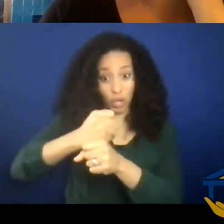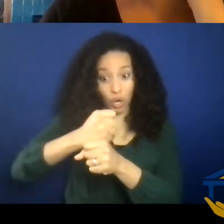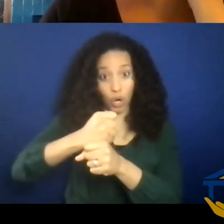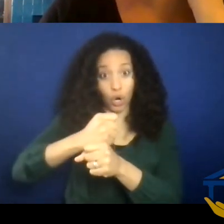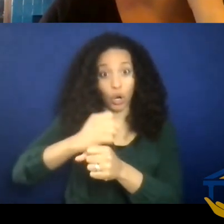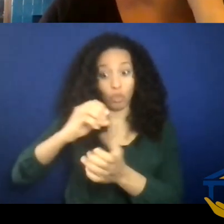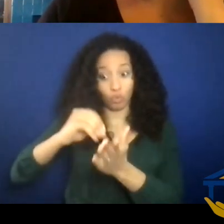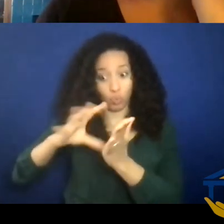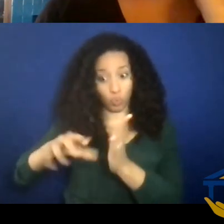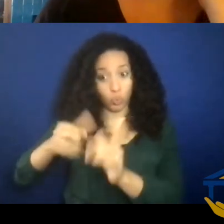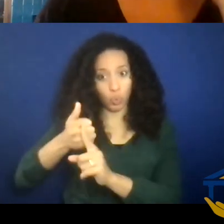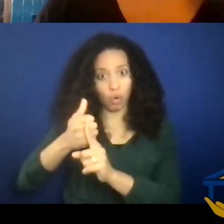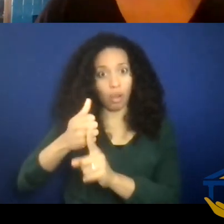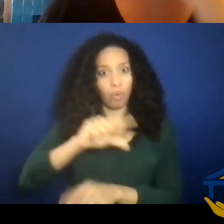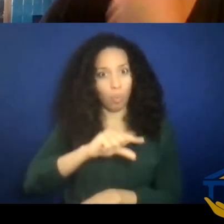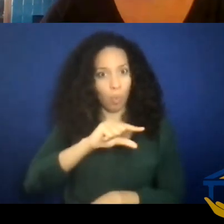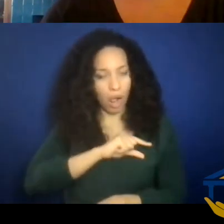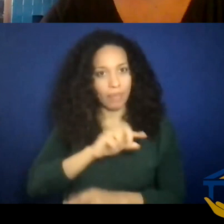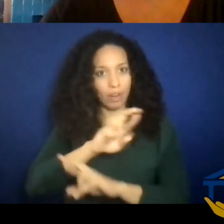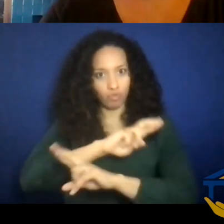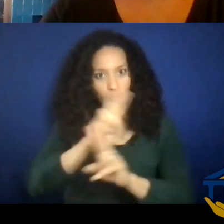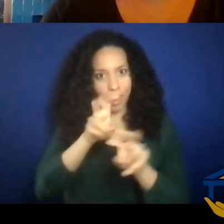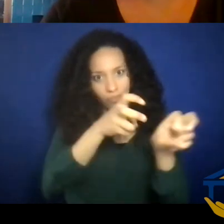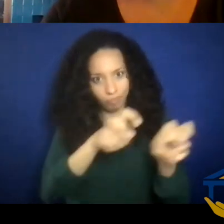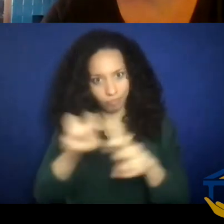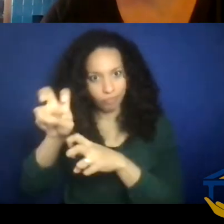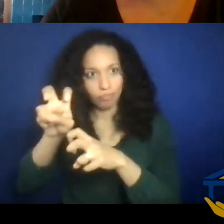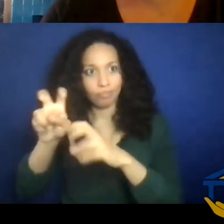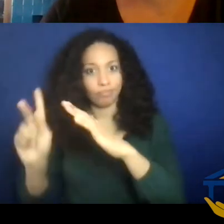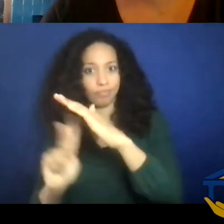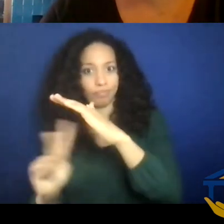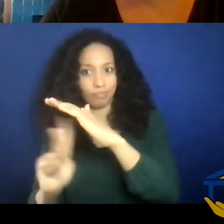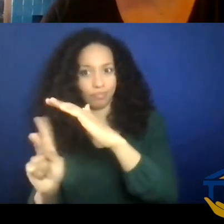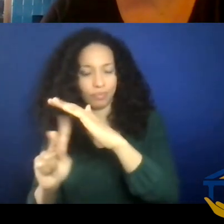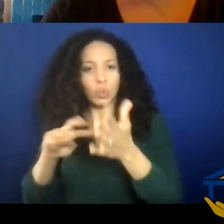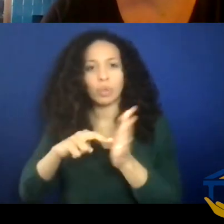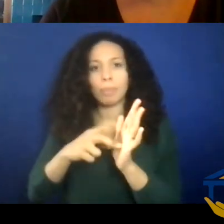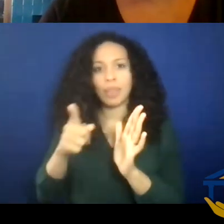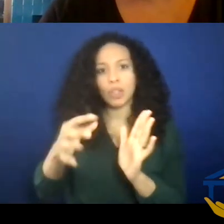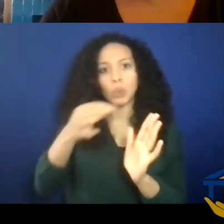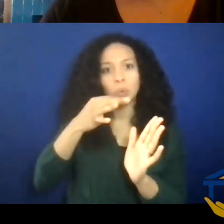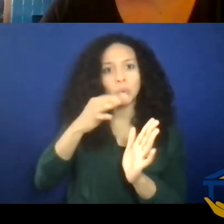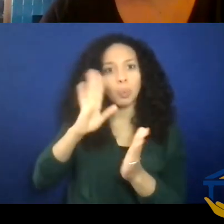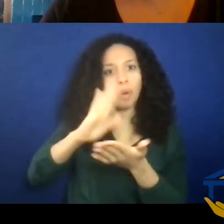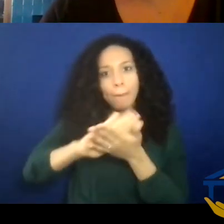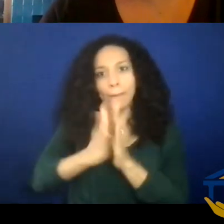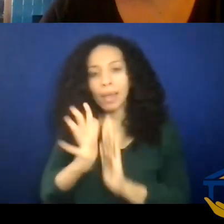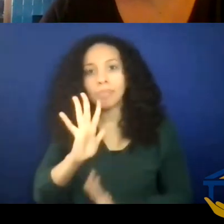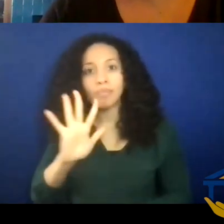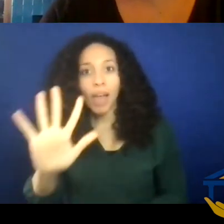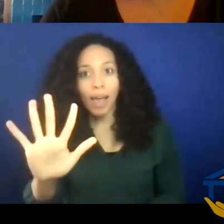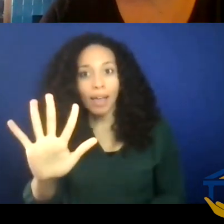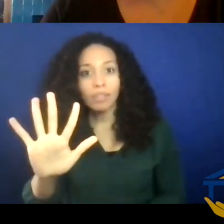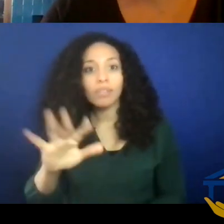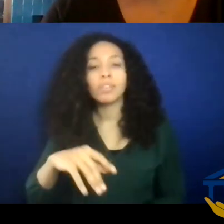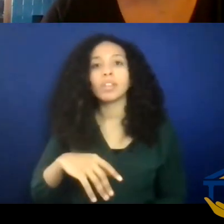So, the year where they're about to turn five or if you... if they stay in preschool for an